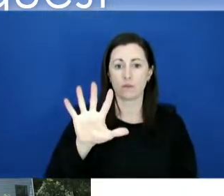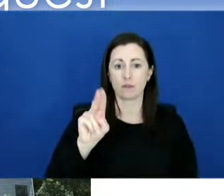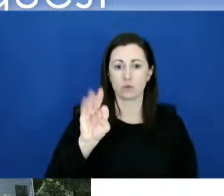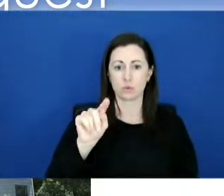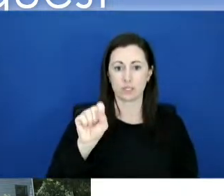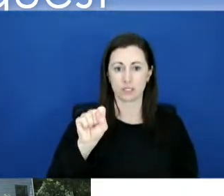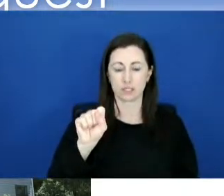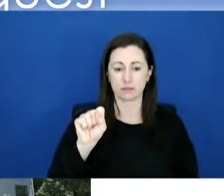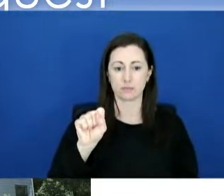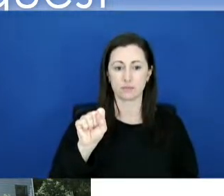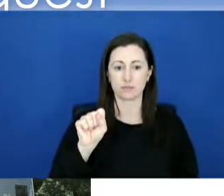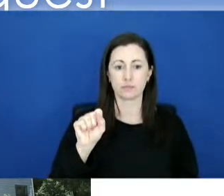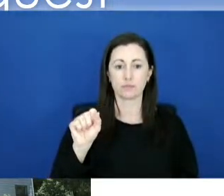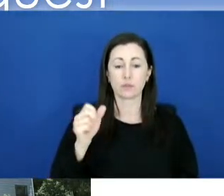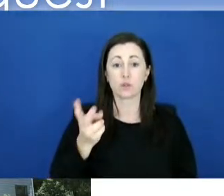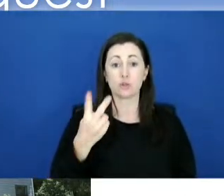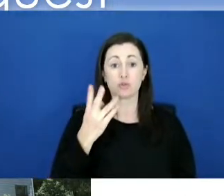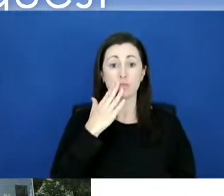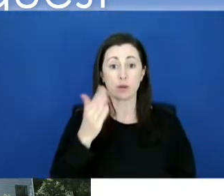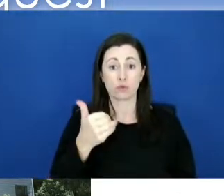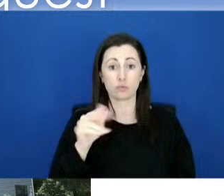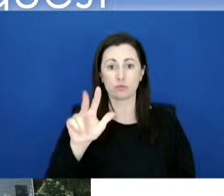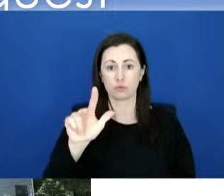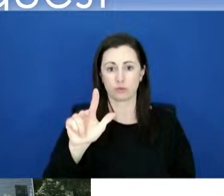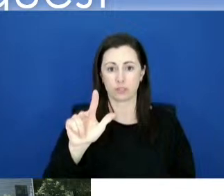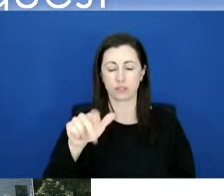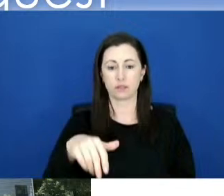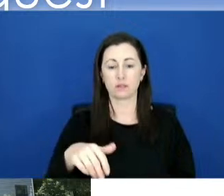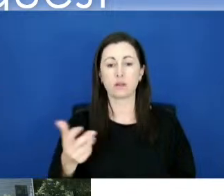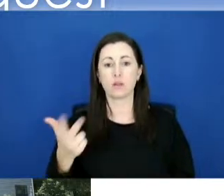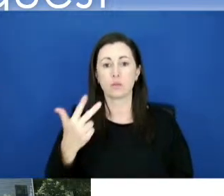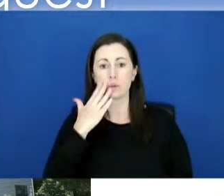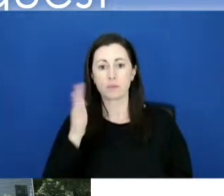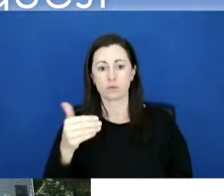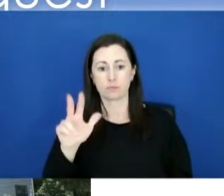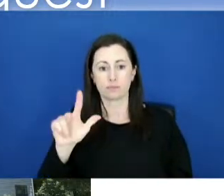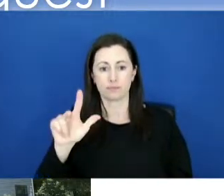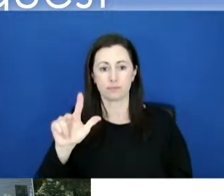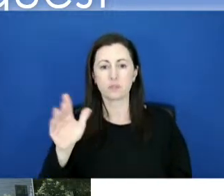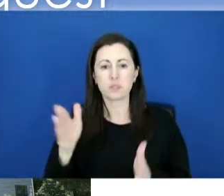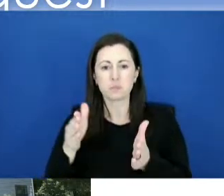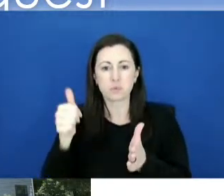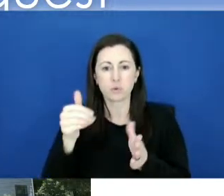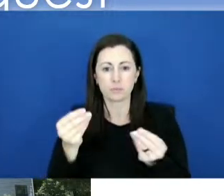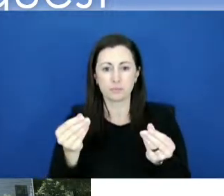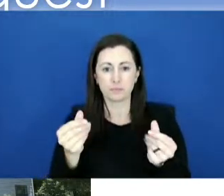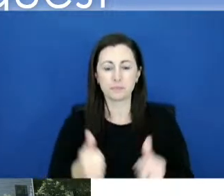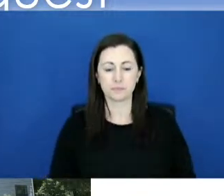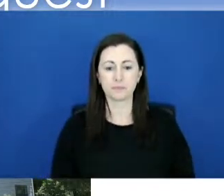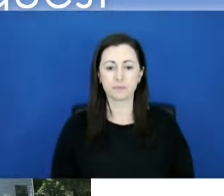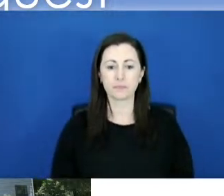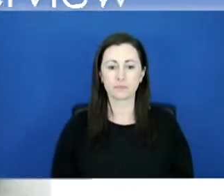THIS IS 45 UNITS.